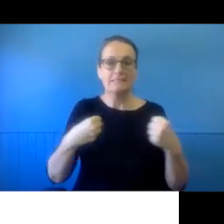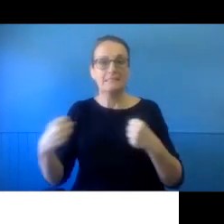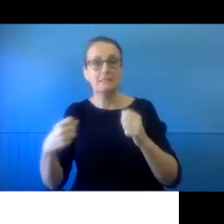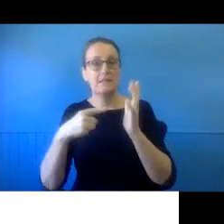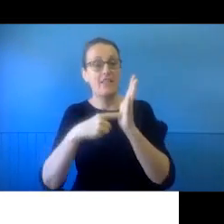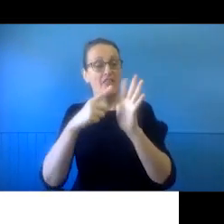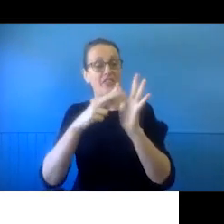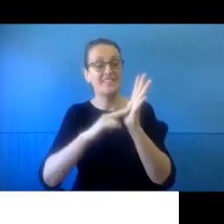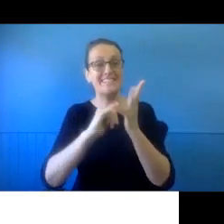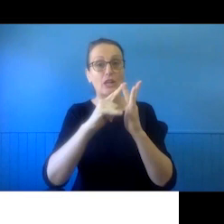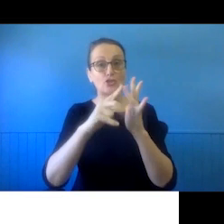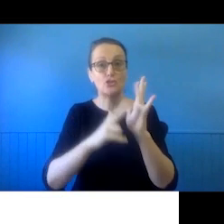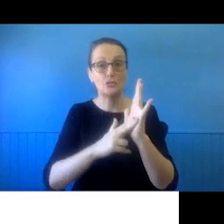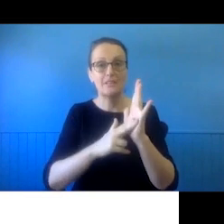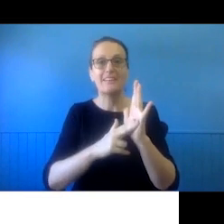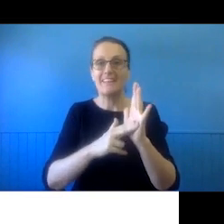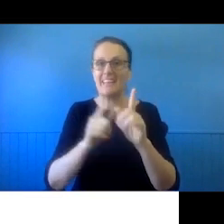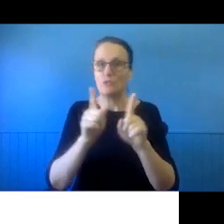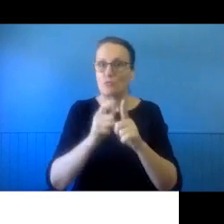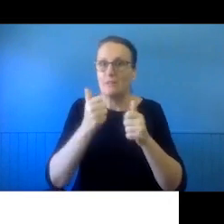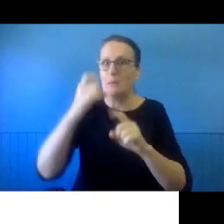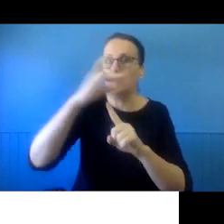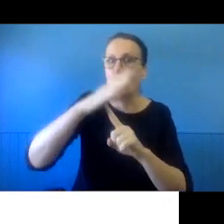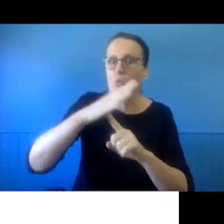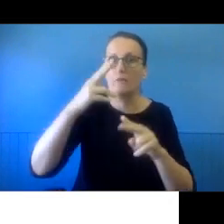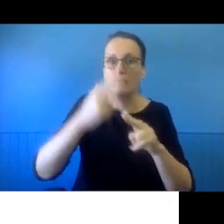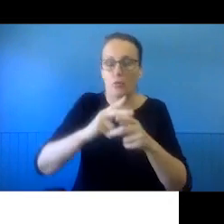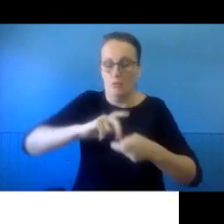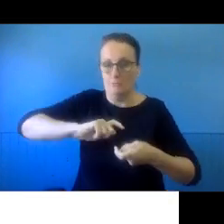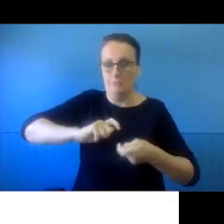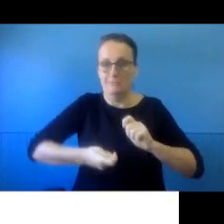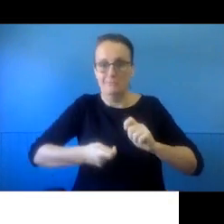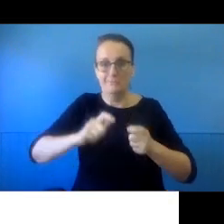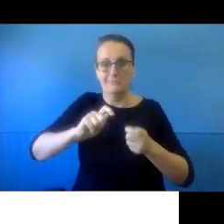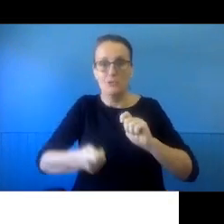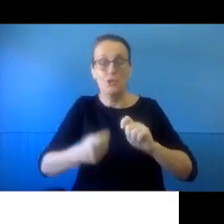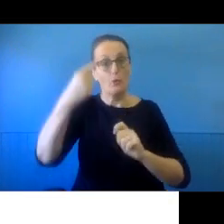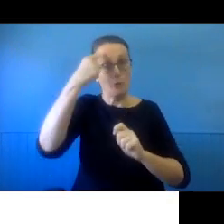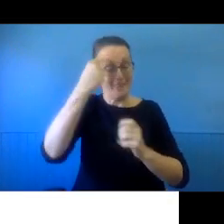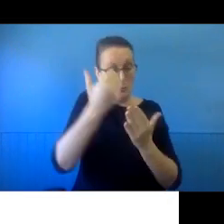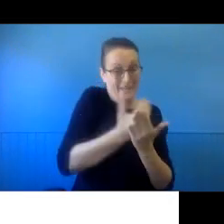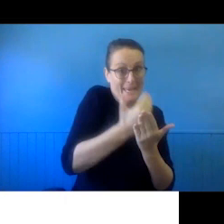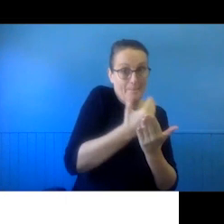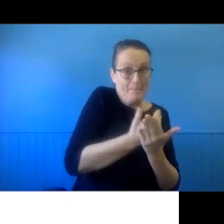of adaption. So when we think about "what do we keep, what do we let go